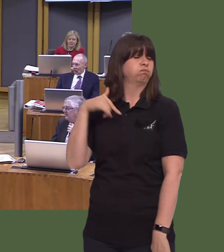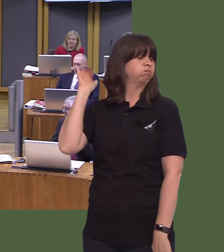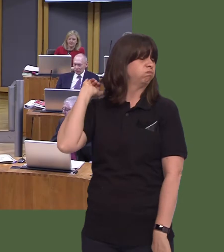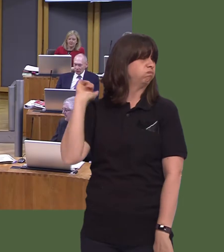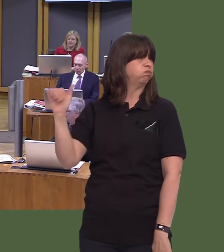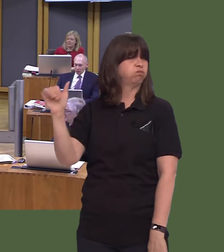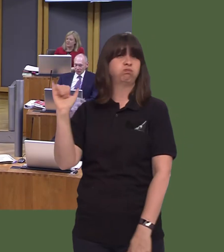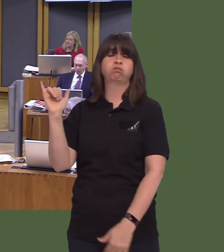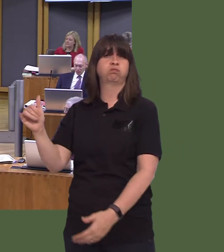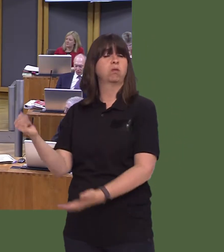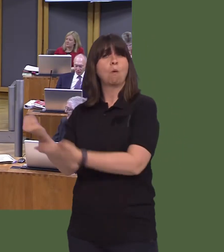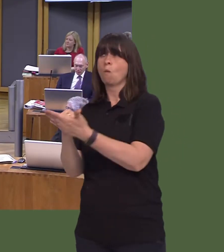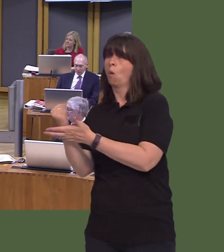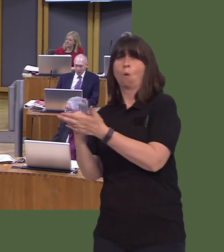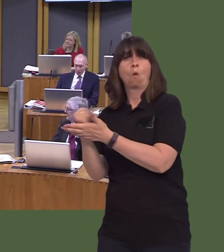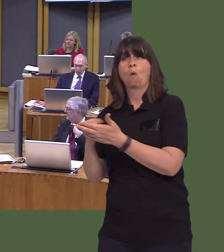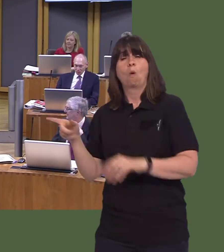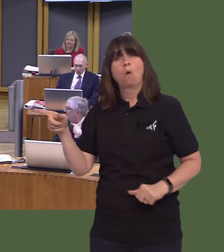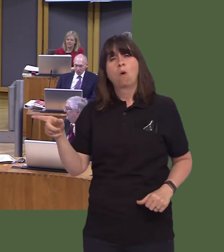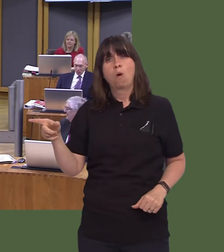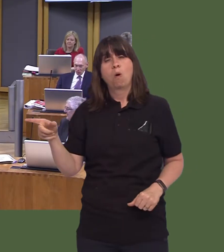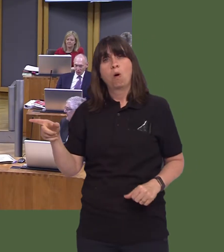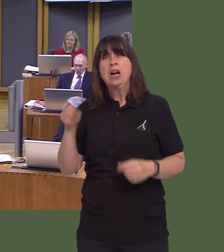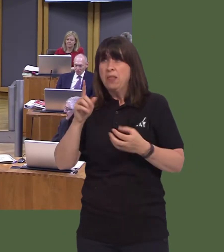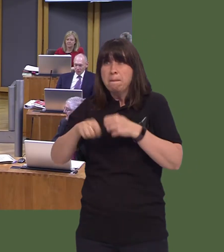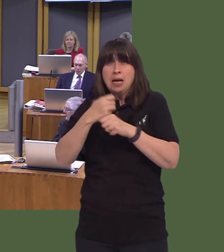And it's not simply created constitutional chaos.